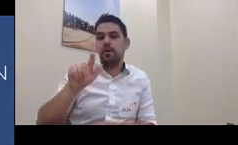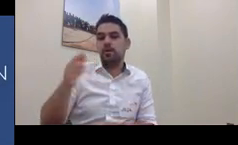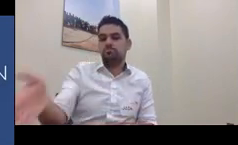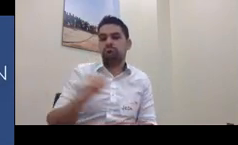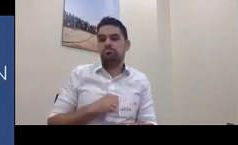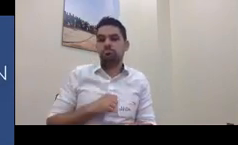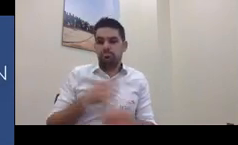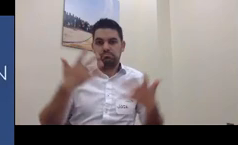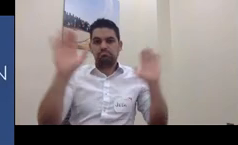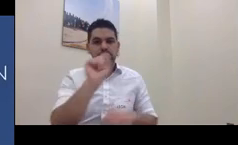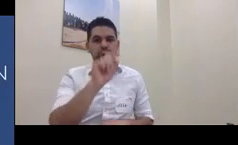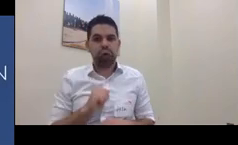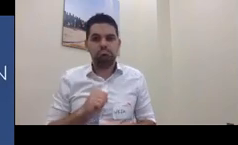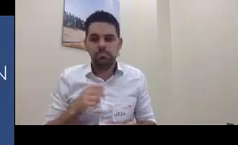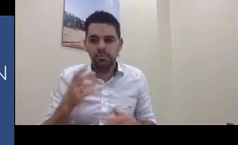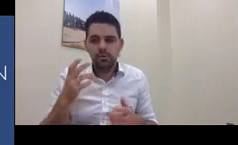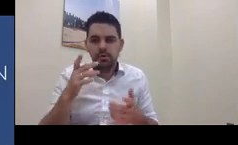"that you use in Rabat and that's it."